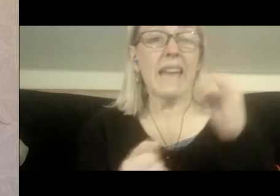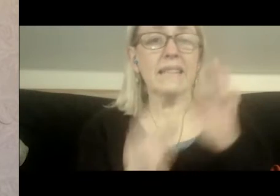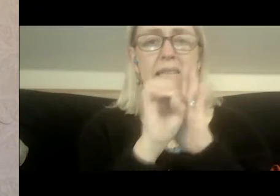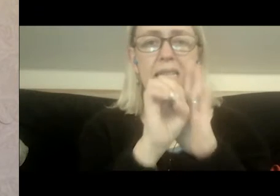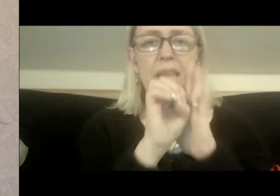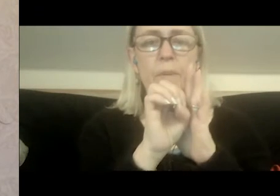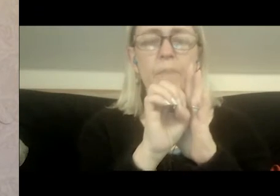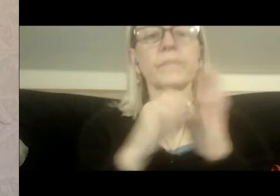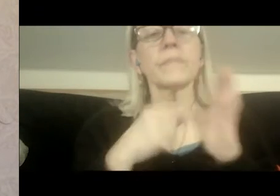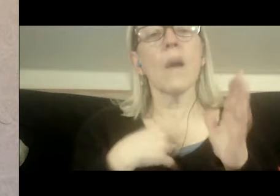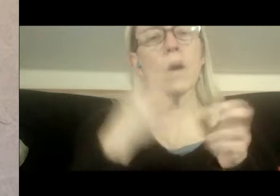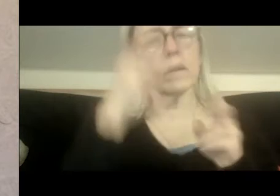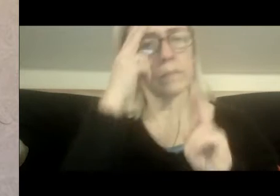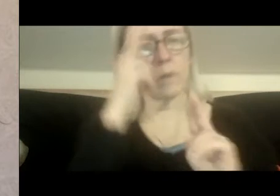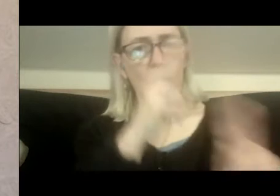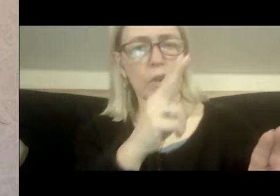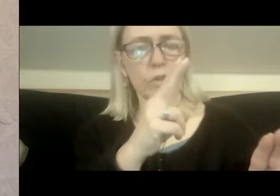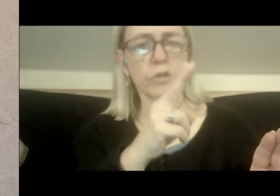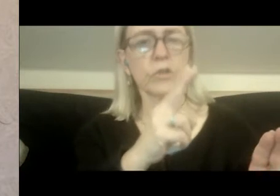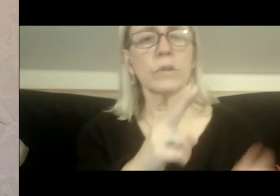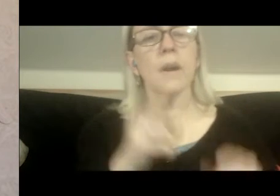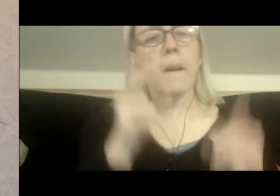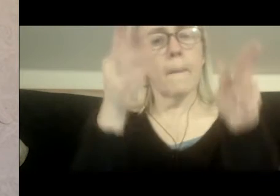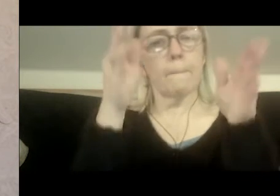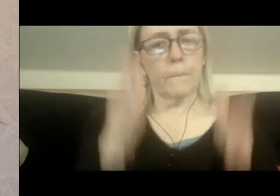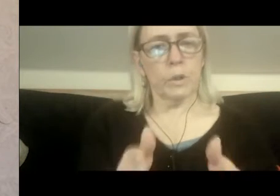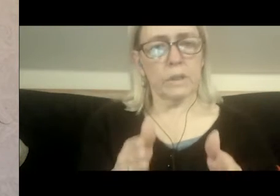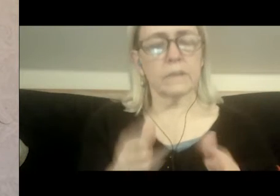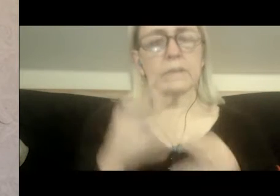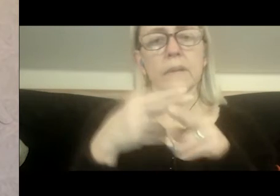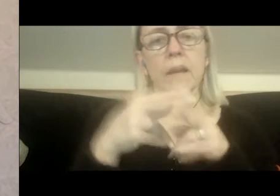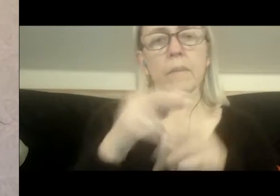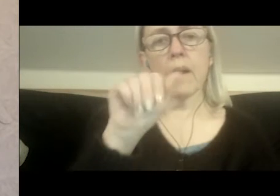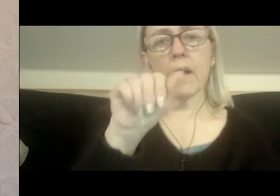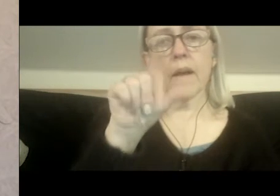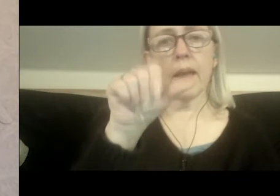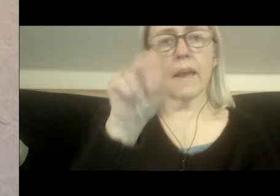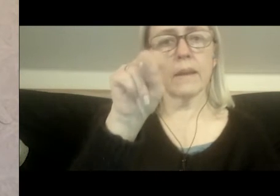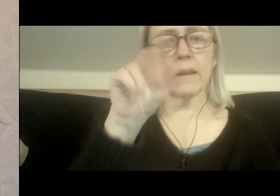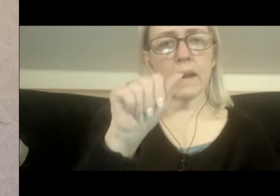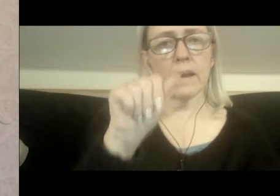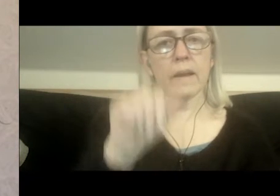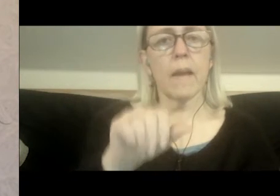Lieutenant Elayna Boucher. Elayna is being recognized for her incredible efforts to elevate